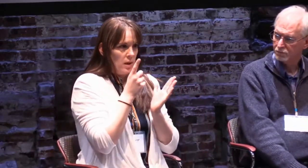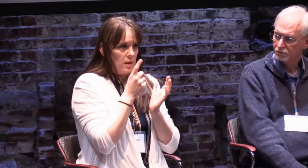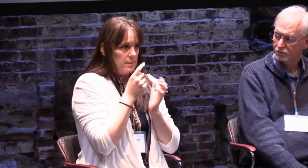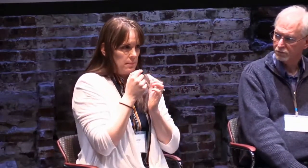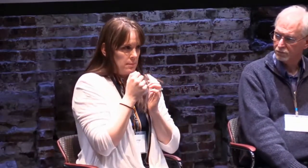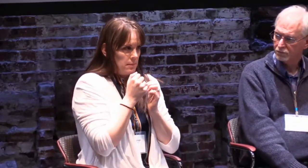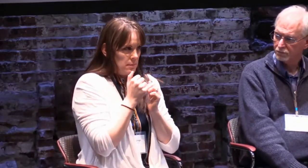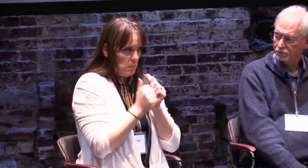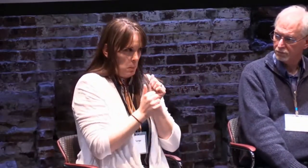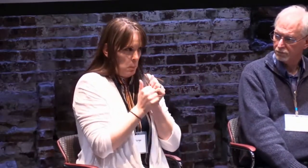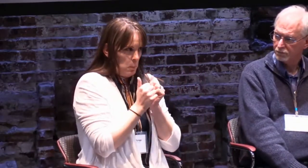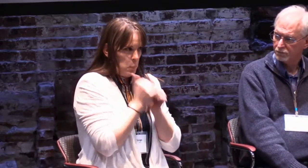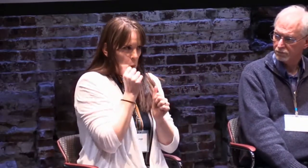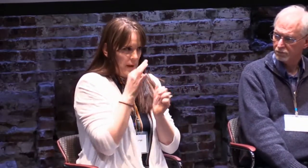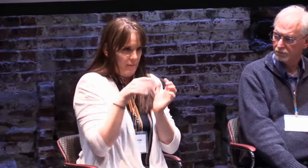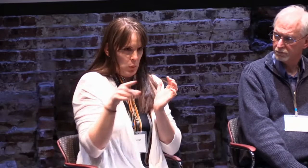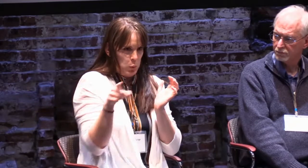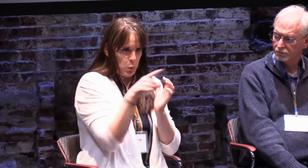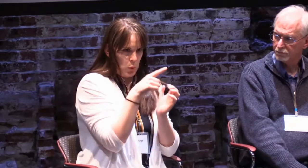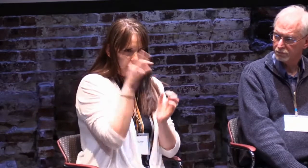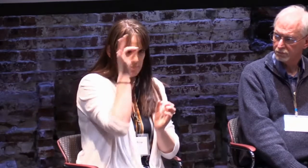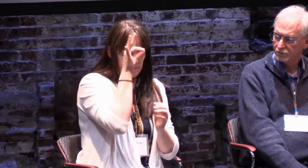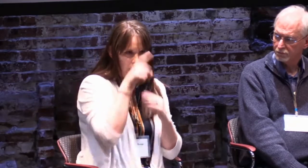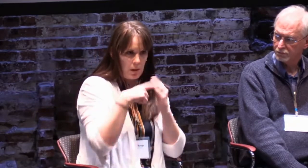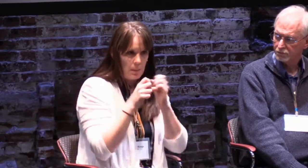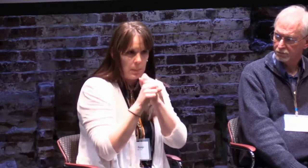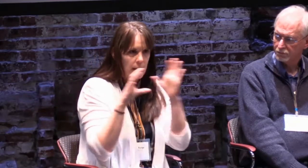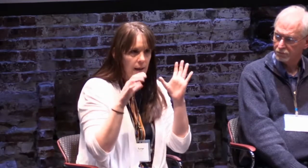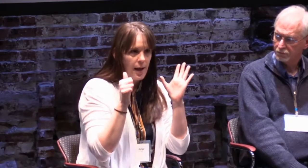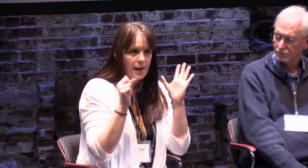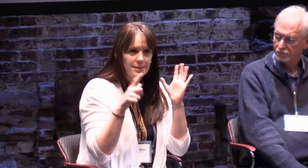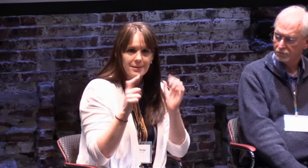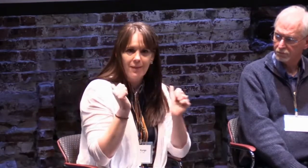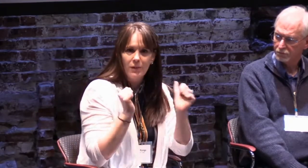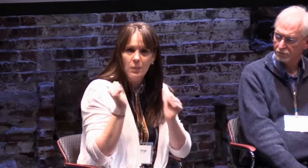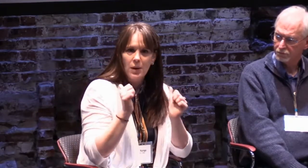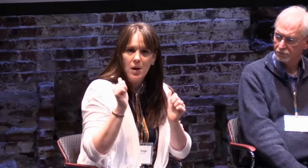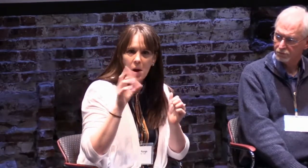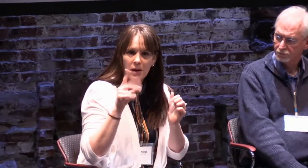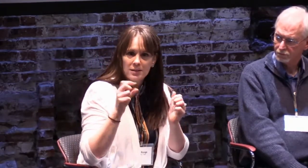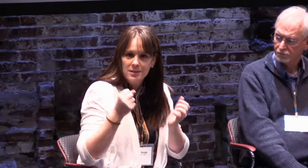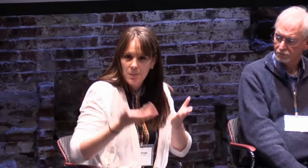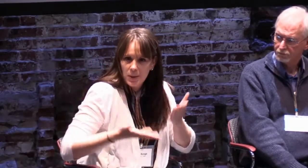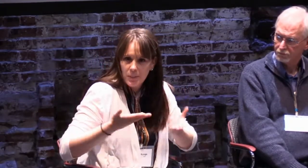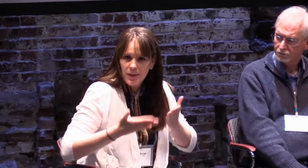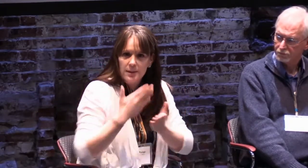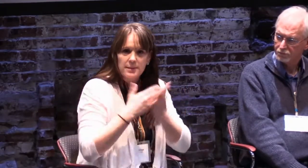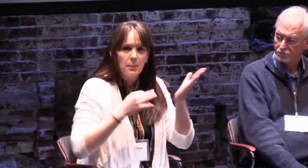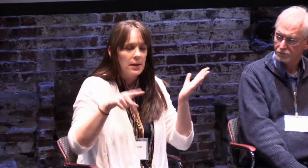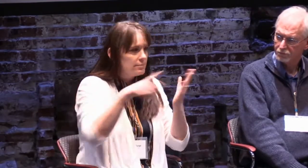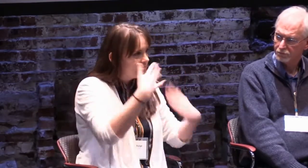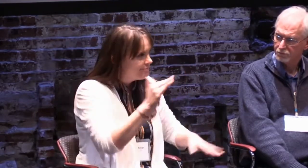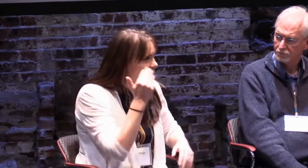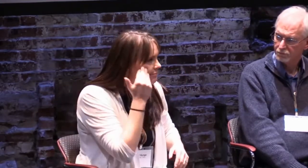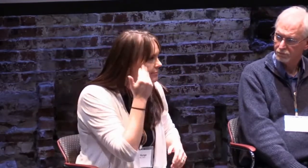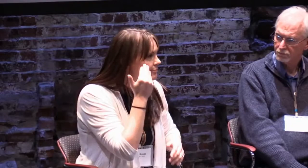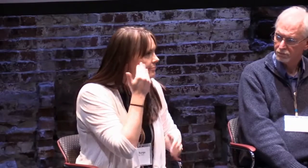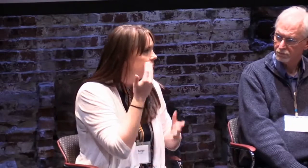There are so many who just don't know what's going on, what we're doing. There are so many things that you, here in the audience are doing,